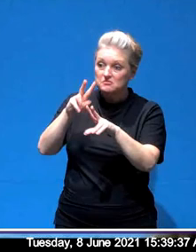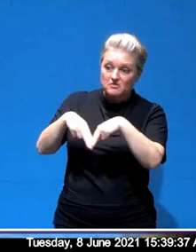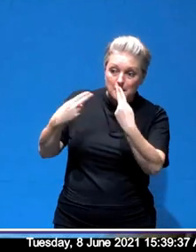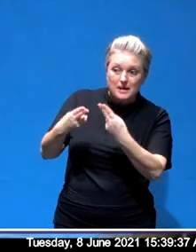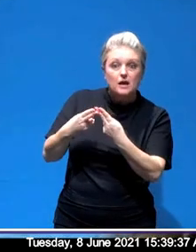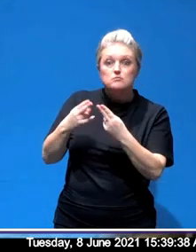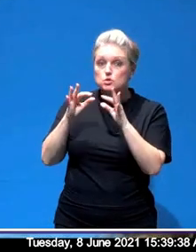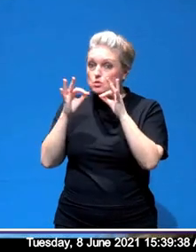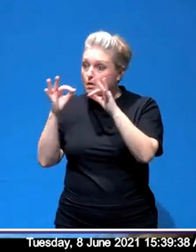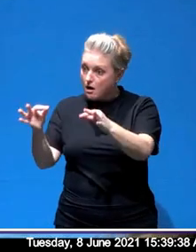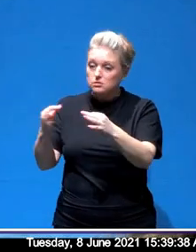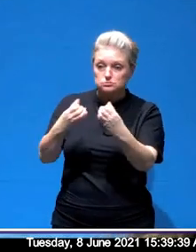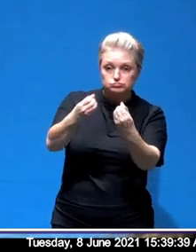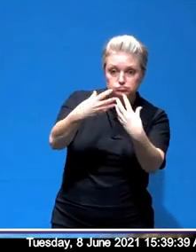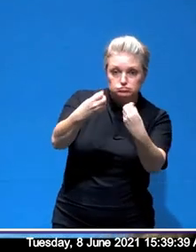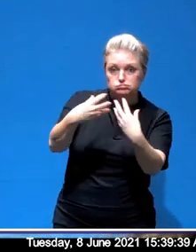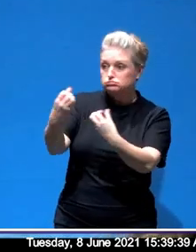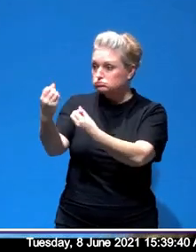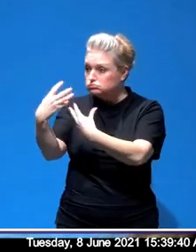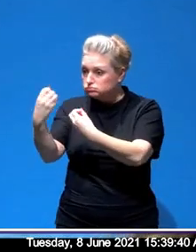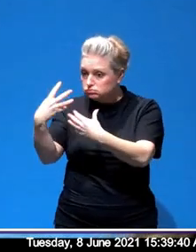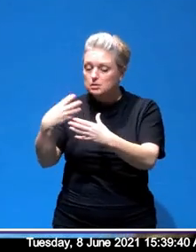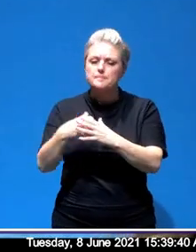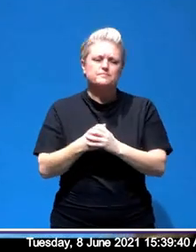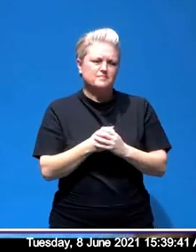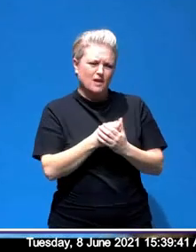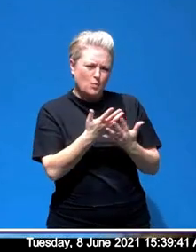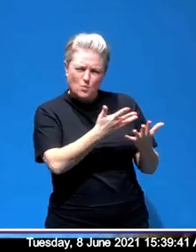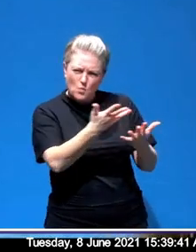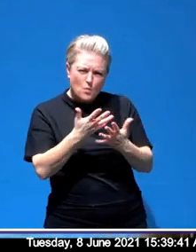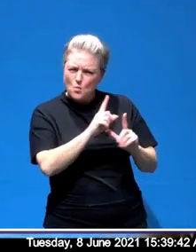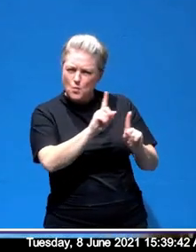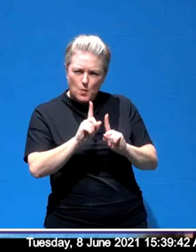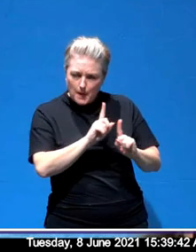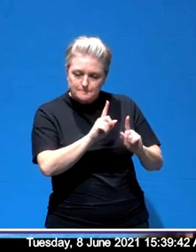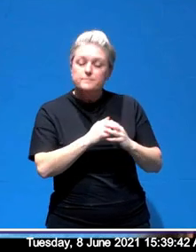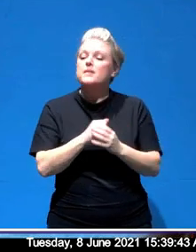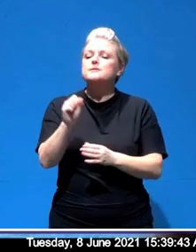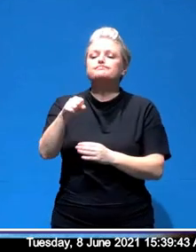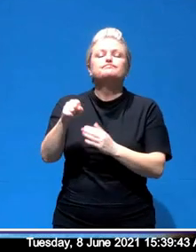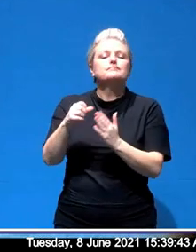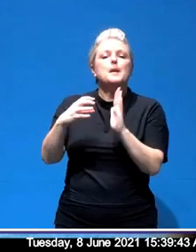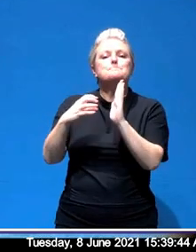In paragraph 49 --- you go through a lot of policies but I'm particularly looking at paragraph 49.